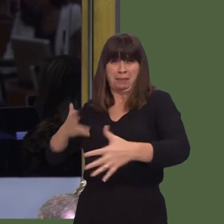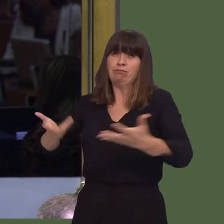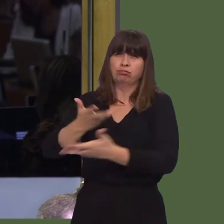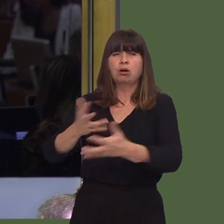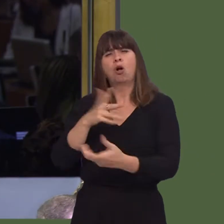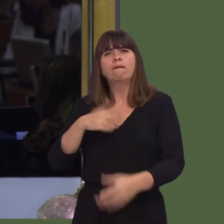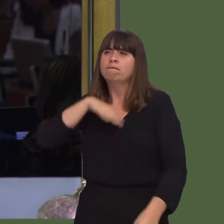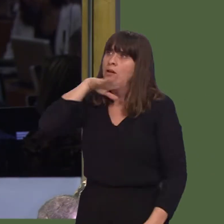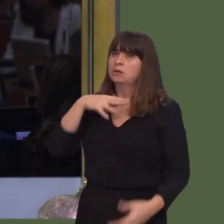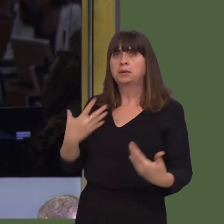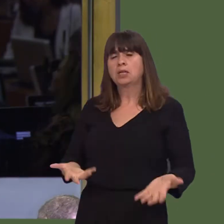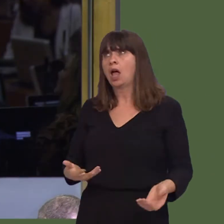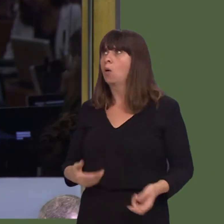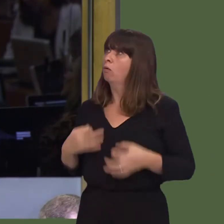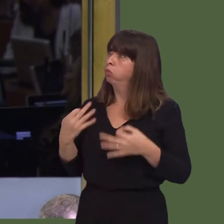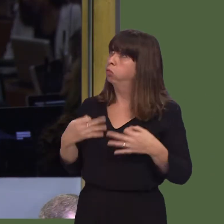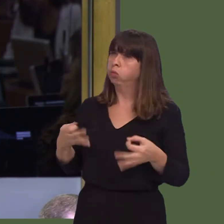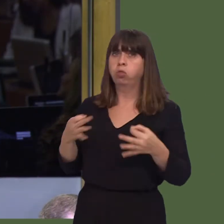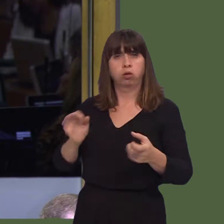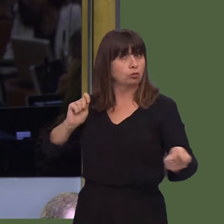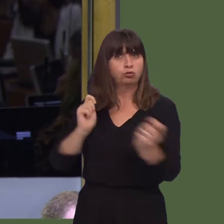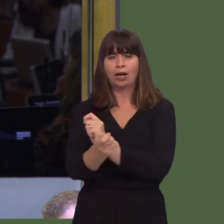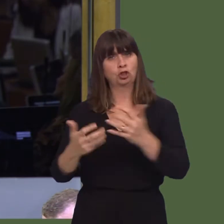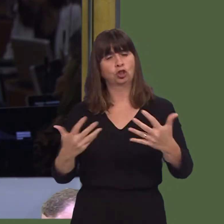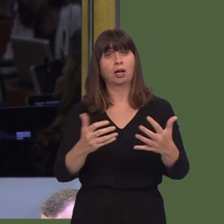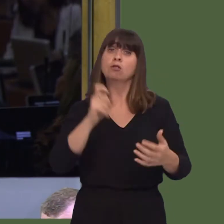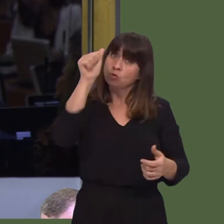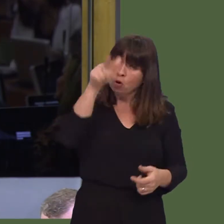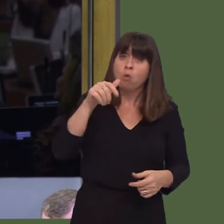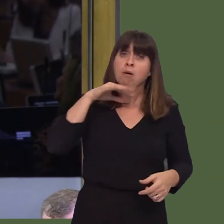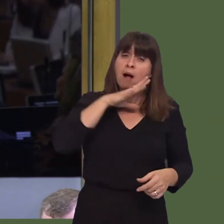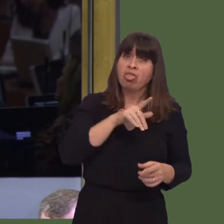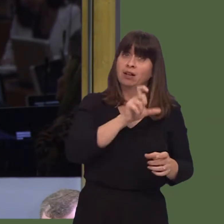You may be aware that, on 13 June this year, Carmarthenshire County Council passed a motion